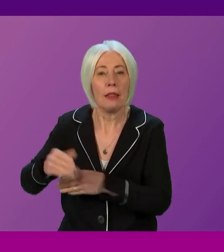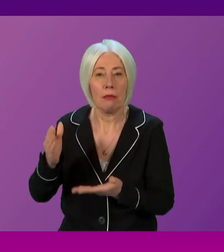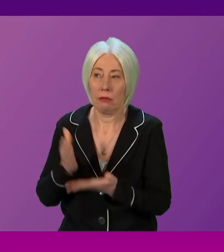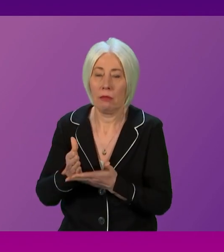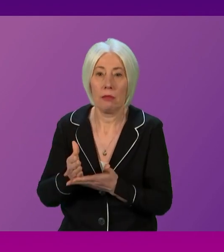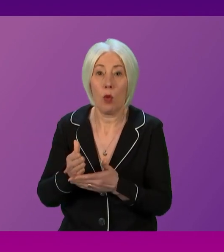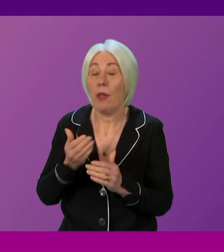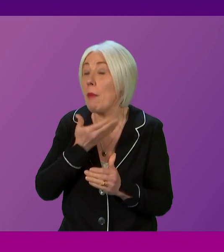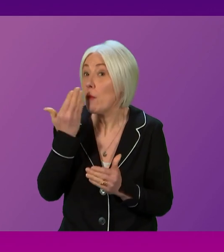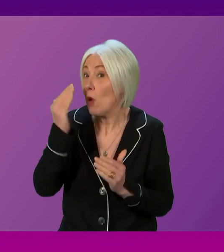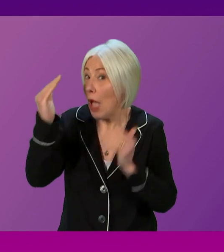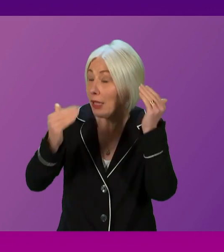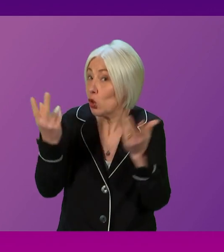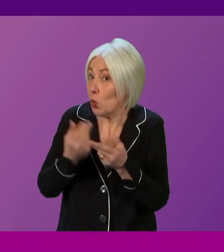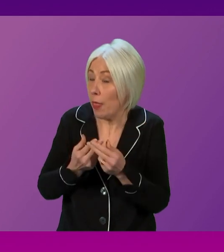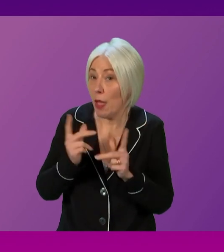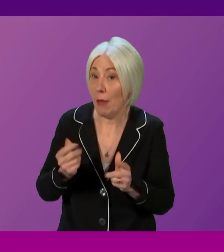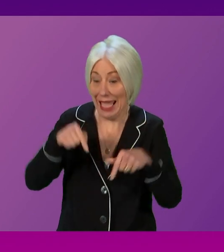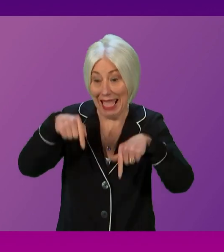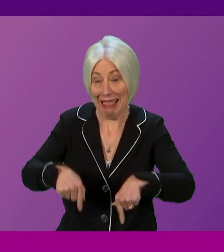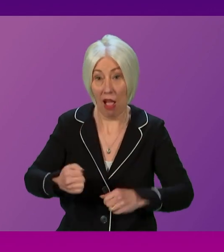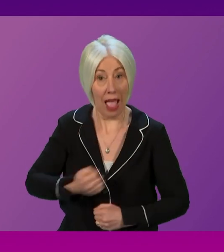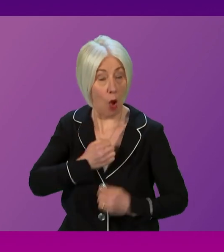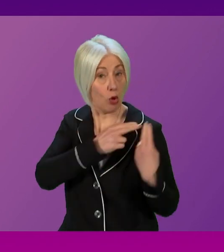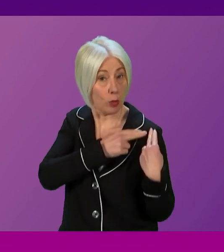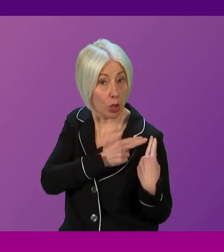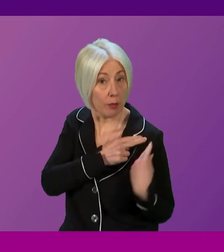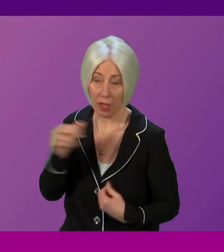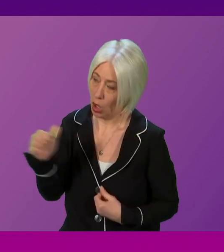While those children are here, they are our responsibility, and we should care for them